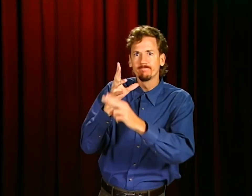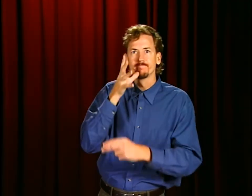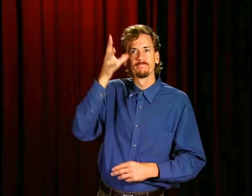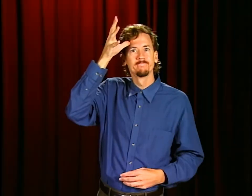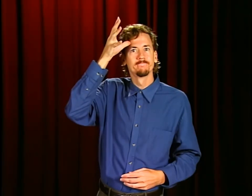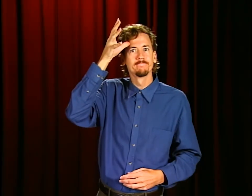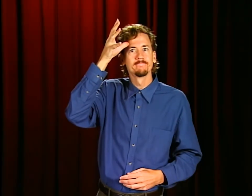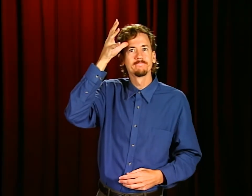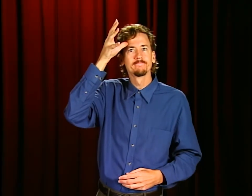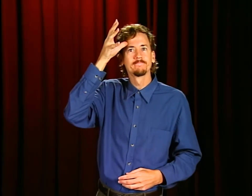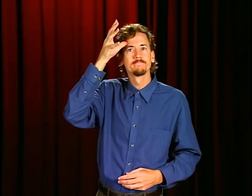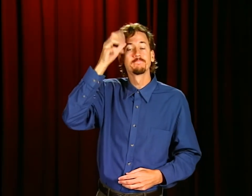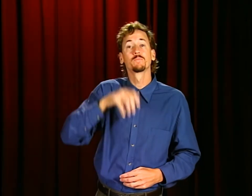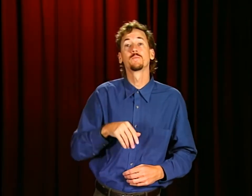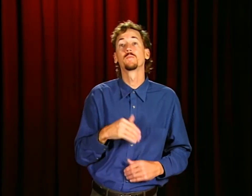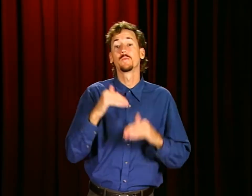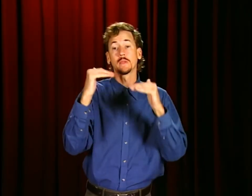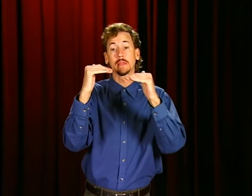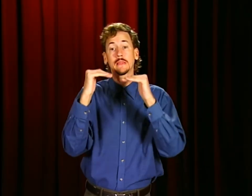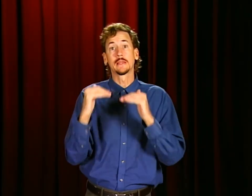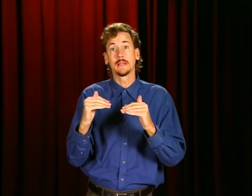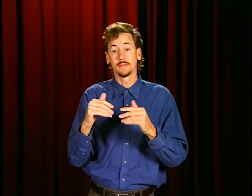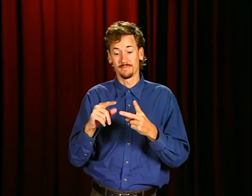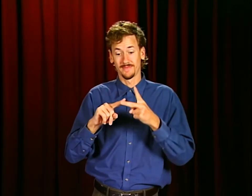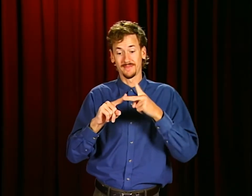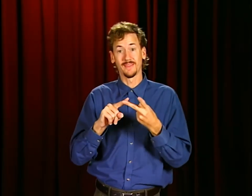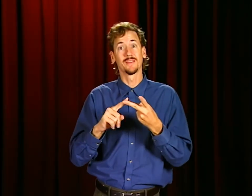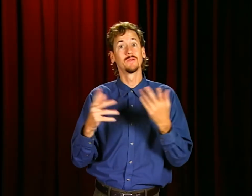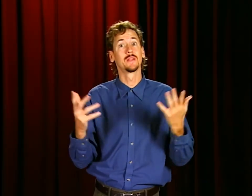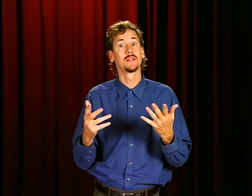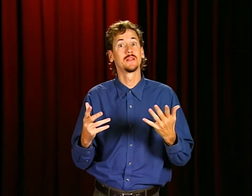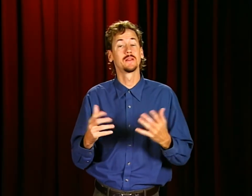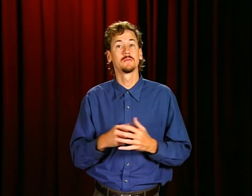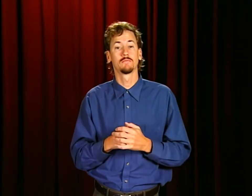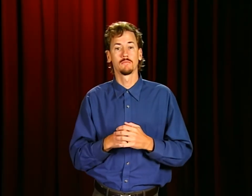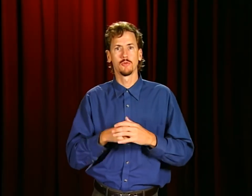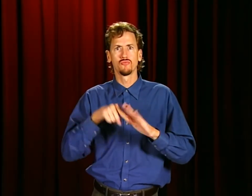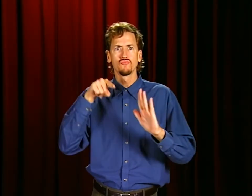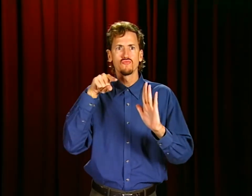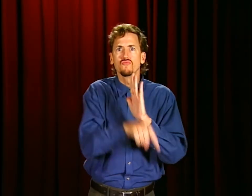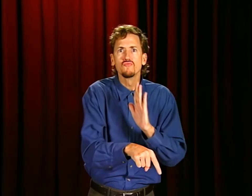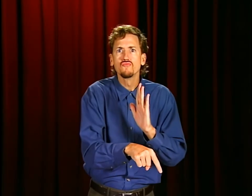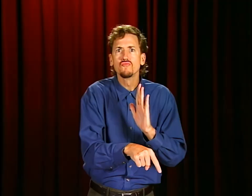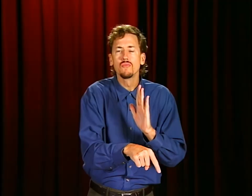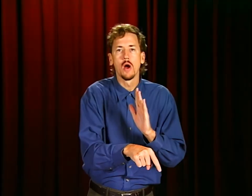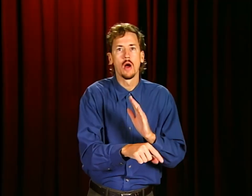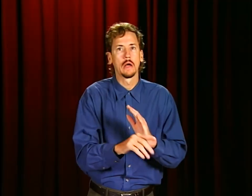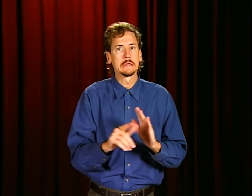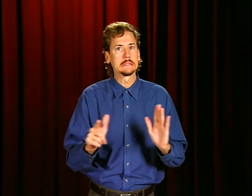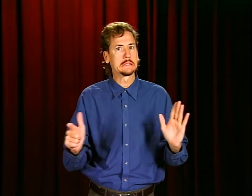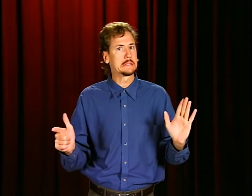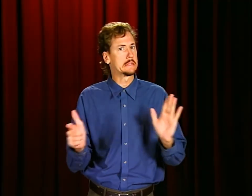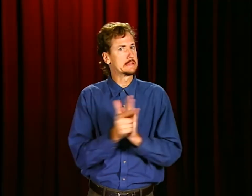HI! THE STORY YOU'RE WATCHING TODAY IS ABOUT WHAT? BEING HONEST WITH ONE ANOTHER.